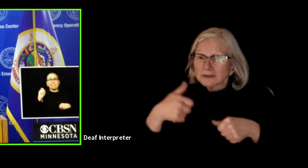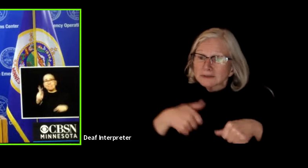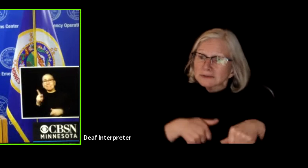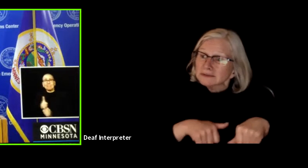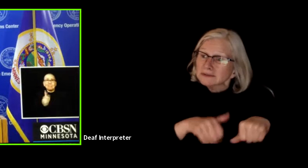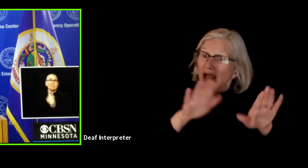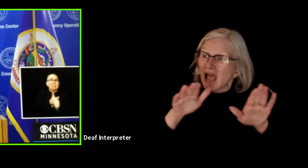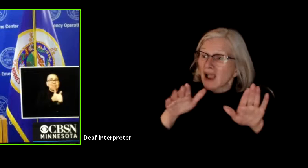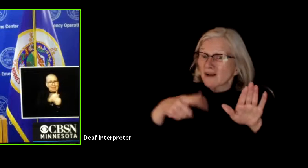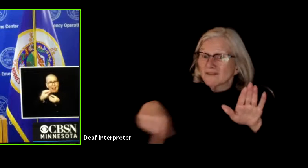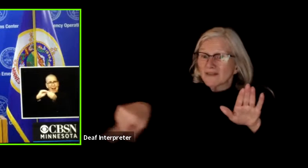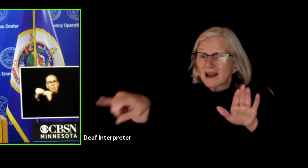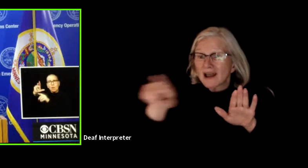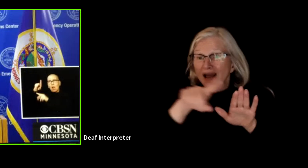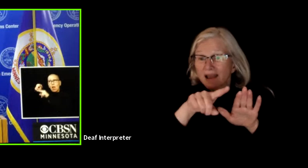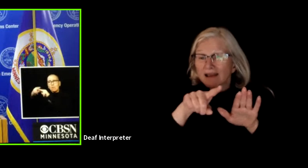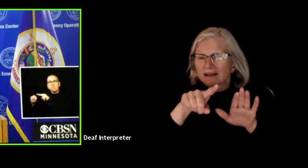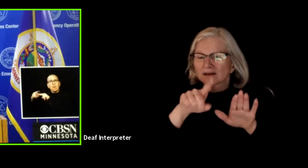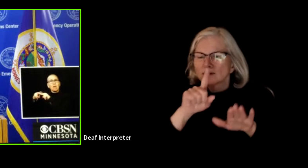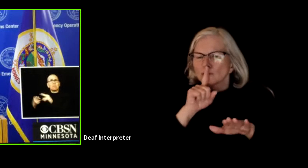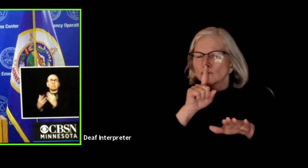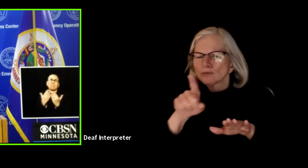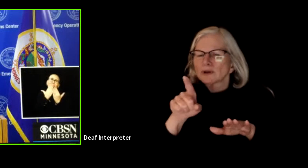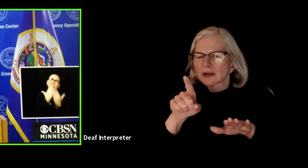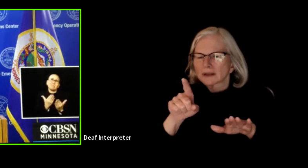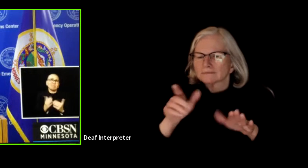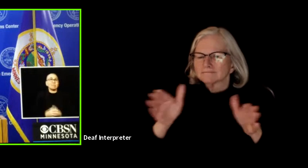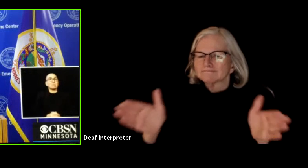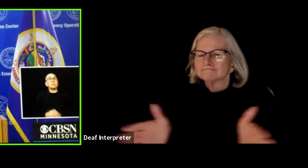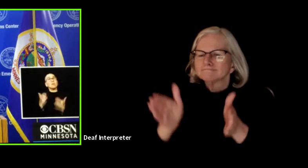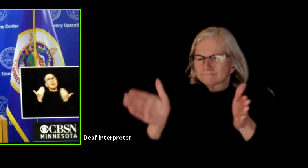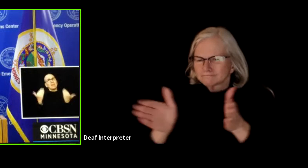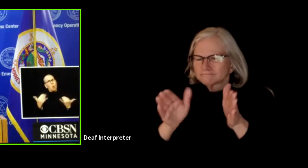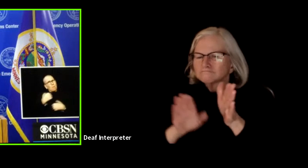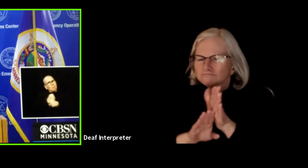AND THAT MEANS THAT MAKING YOU ARE SHOULD NOT NOT ONLY ARE THE HEALTH-CARE PROVIDERS PROTECTED